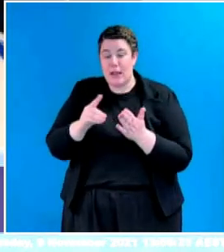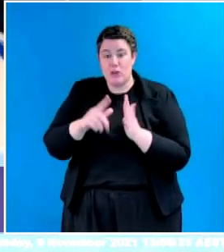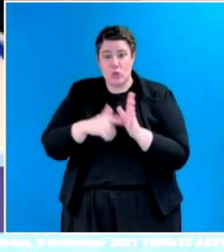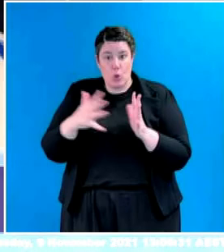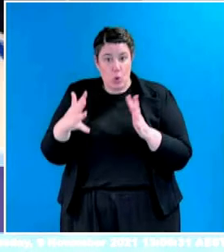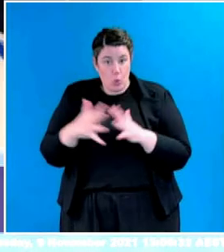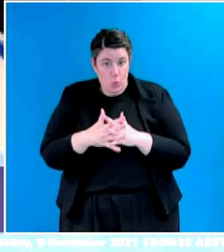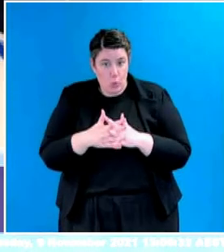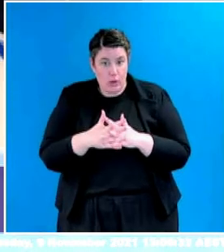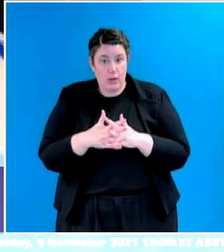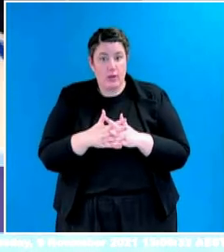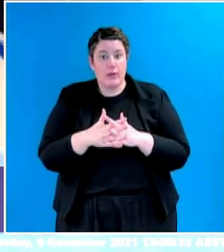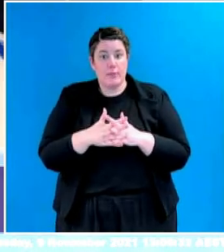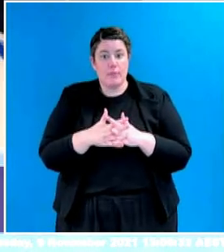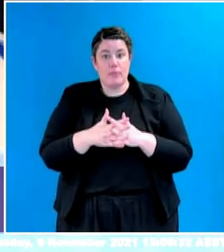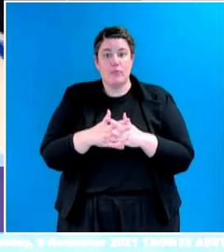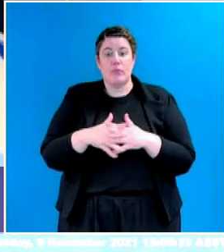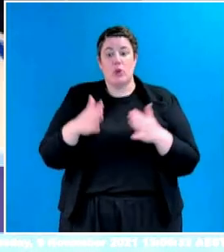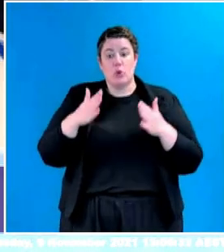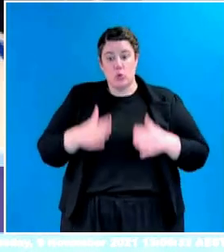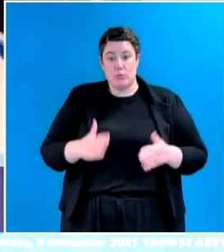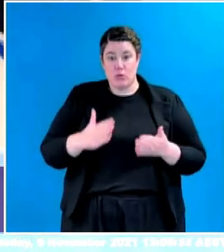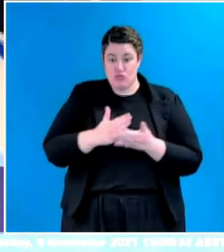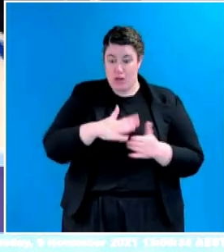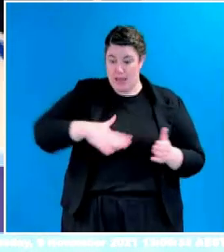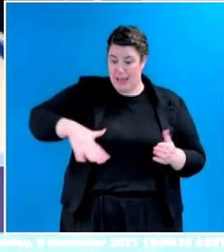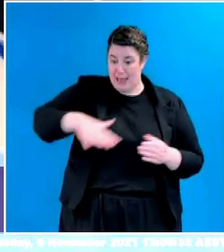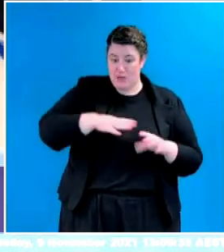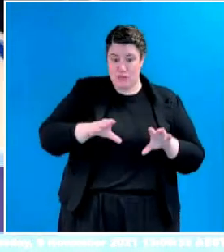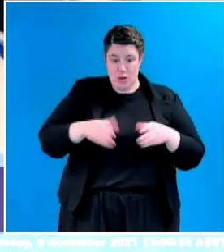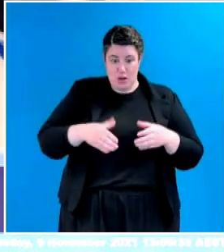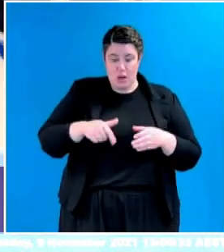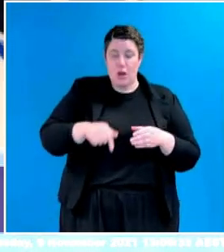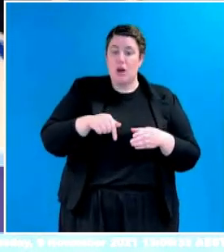We have in the division a human rights branch, which includes a particular